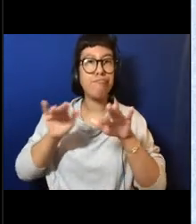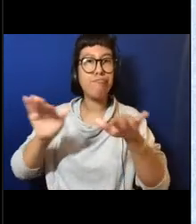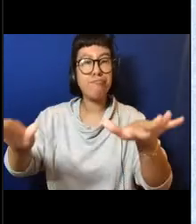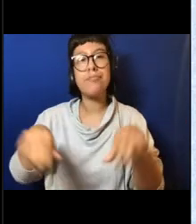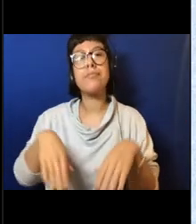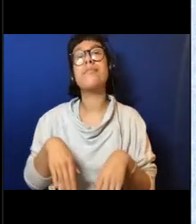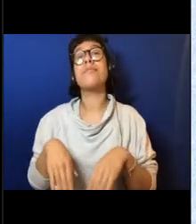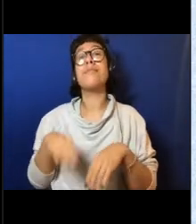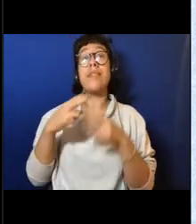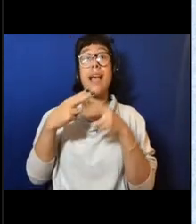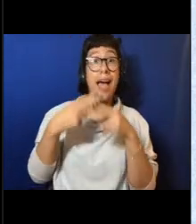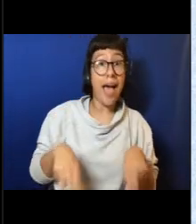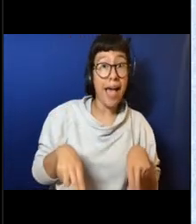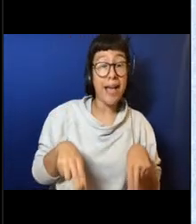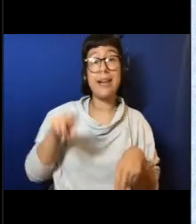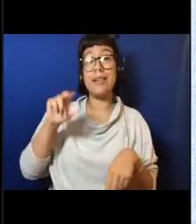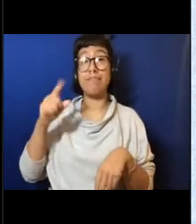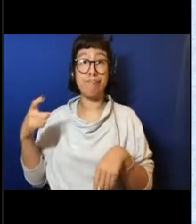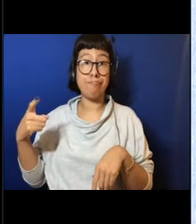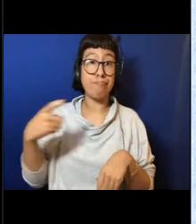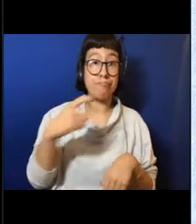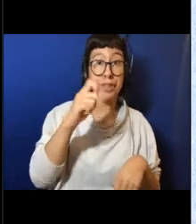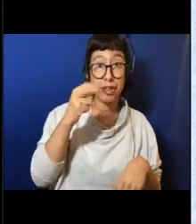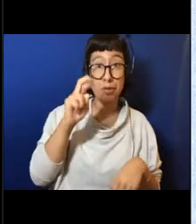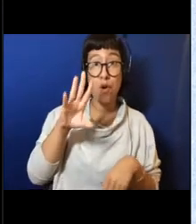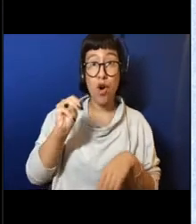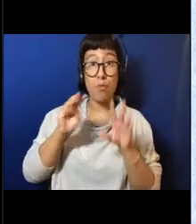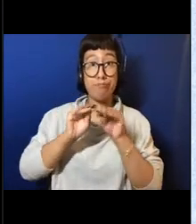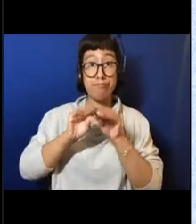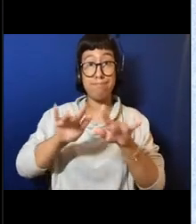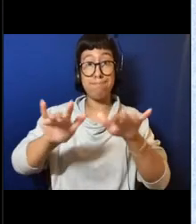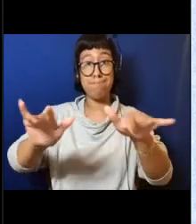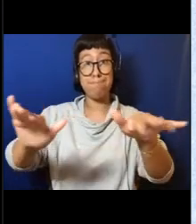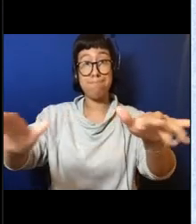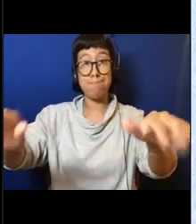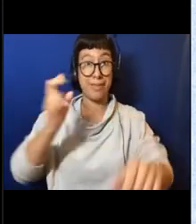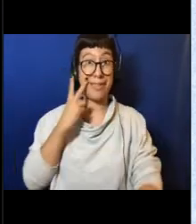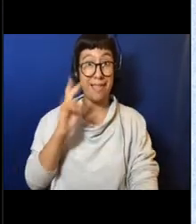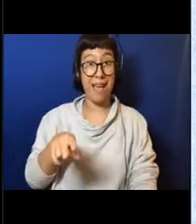directly into the water. You can see in this video that it's mixing together,